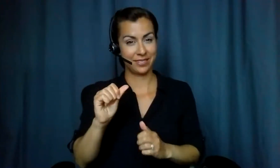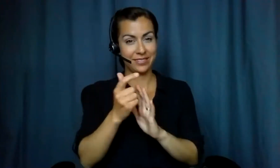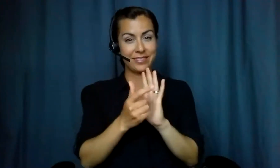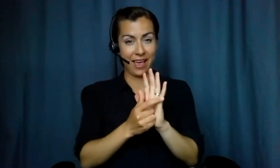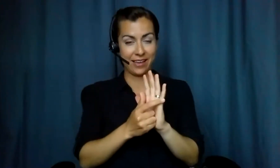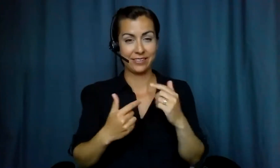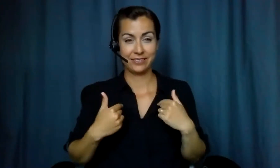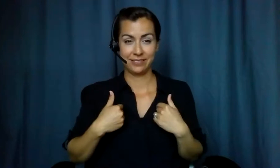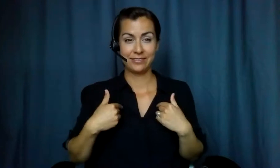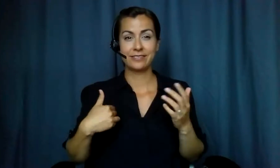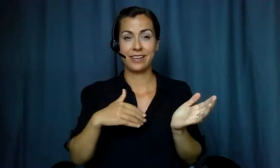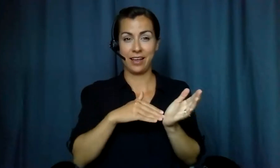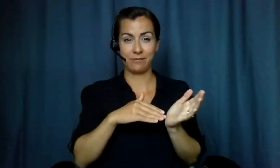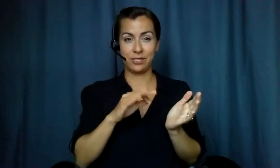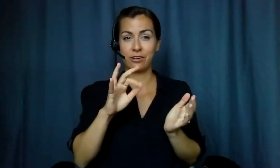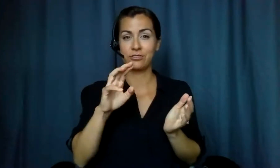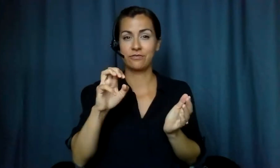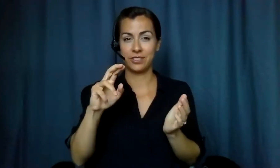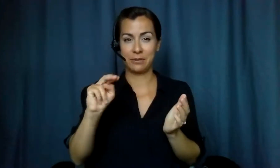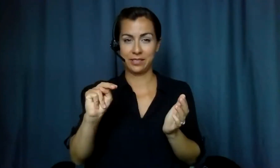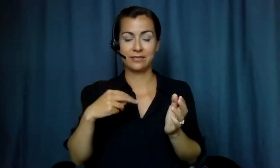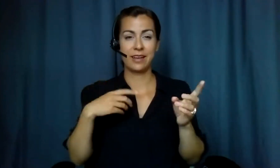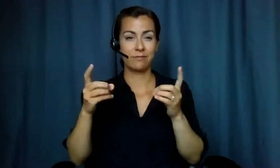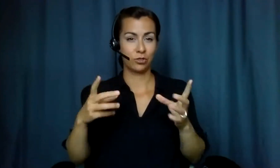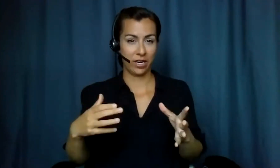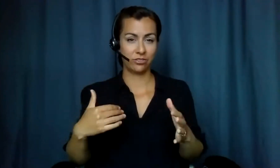live free of abuse, neglect and exploitation.